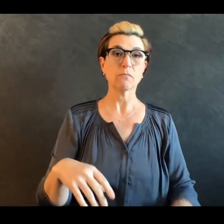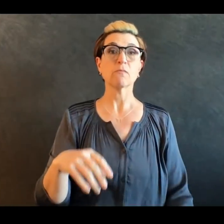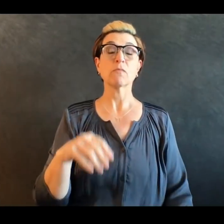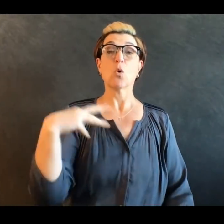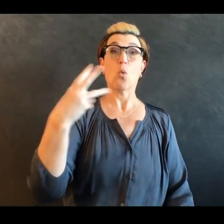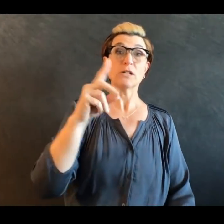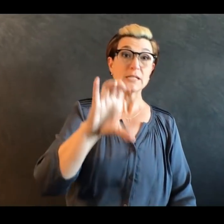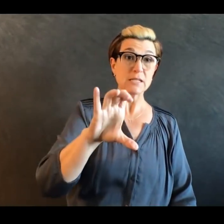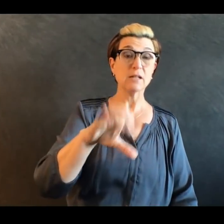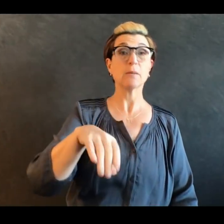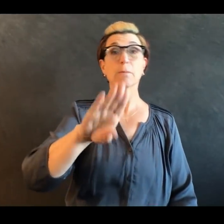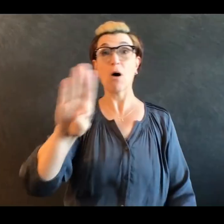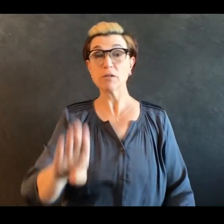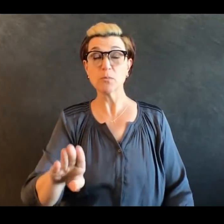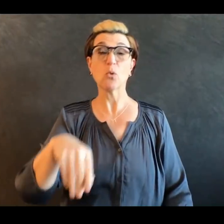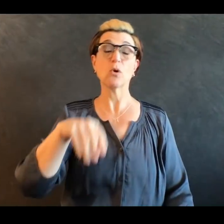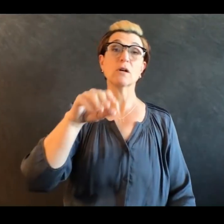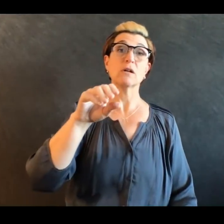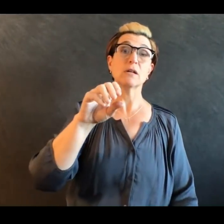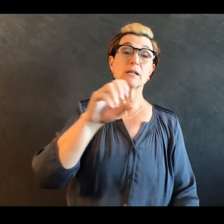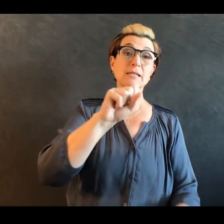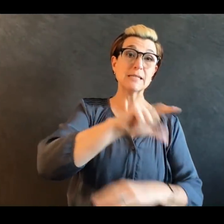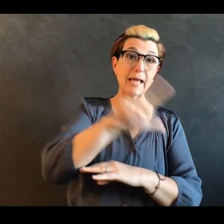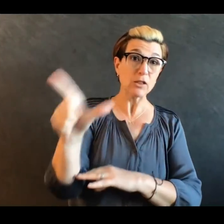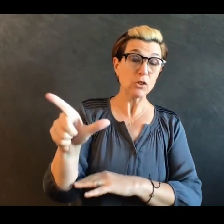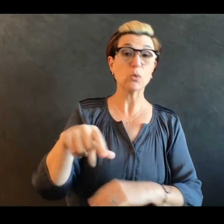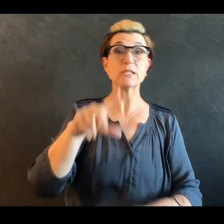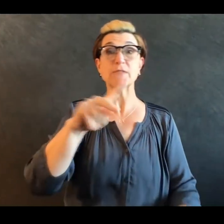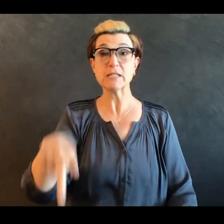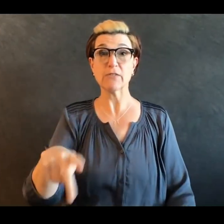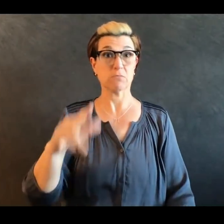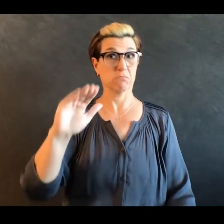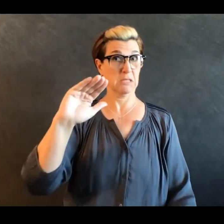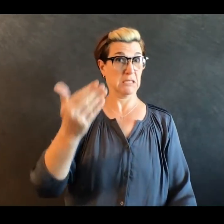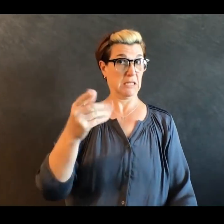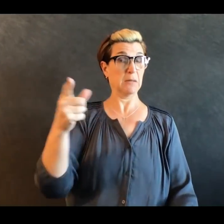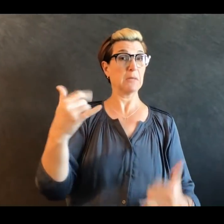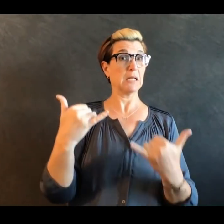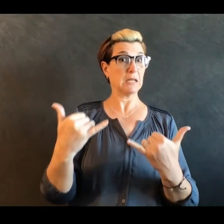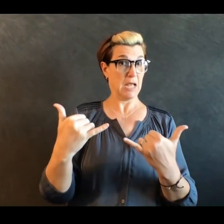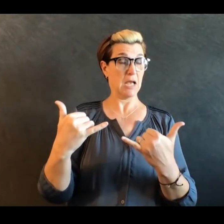and st. Louis are showing great signs of progress and new cases in Houston and